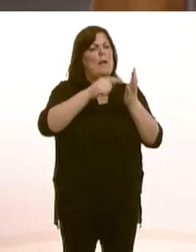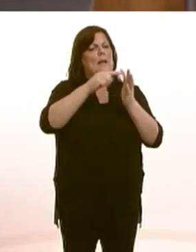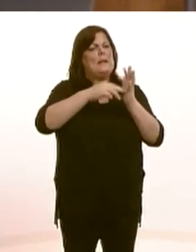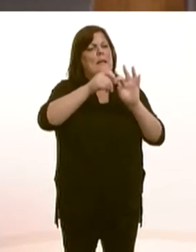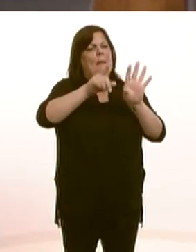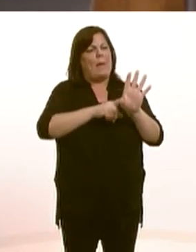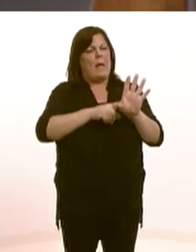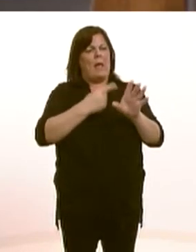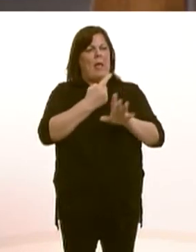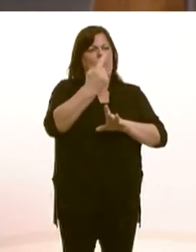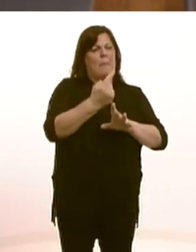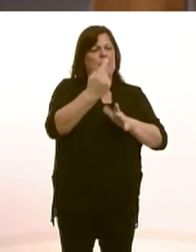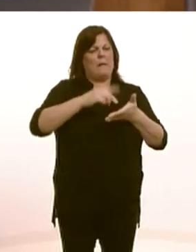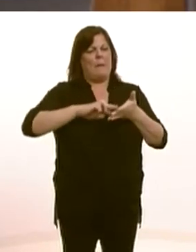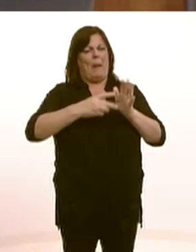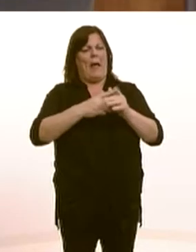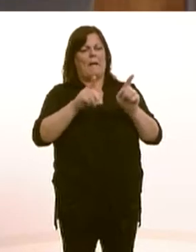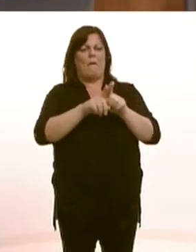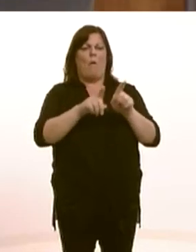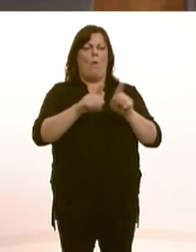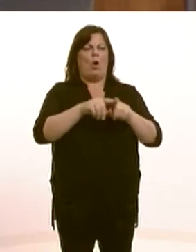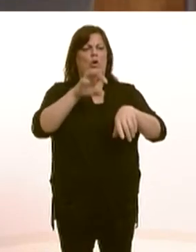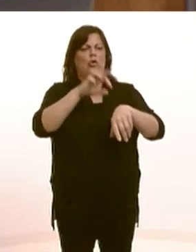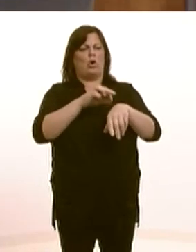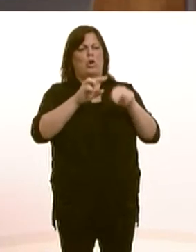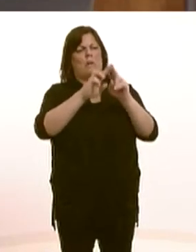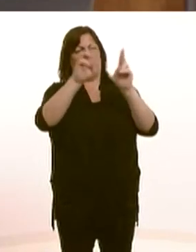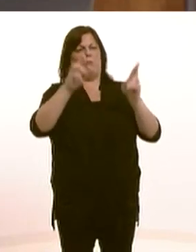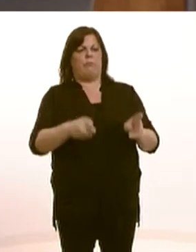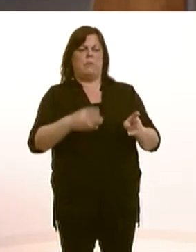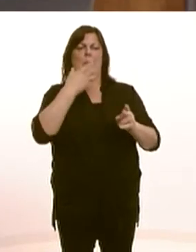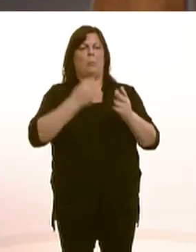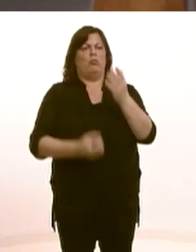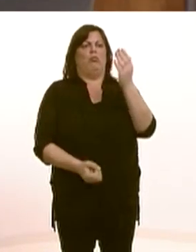to make sure that there is a walk-in GP service provided in that town, which will be hugely